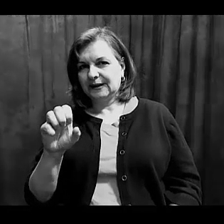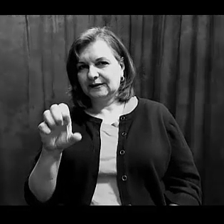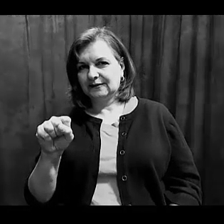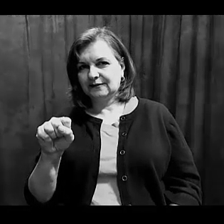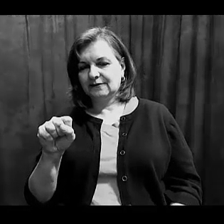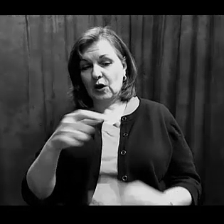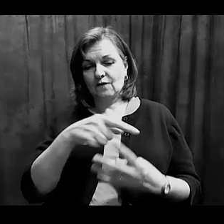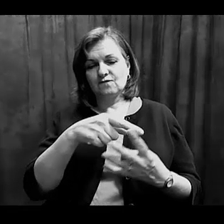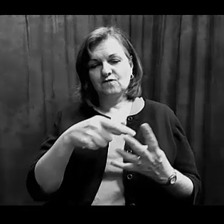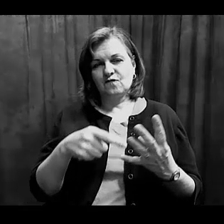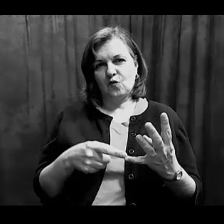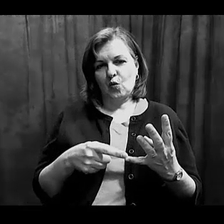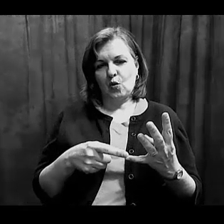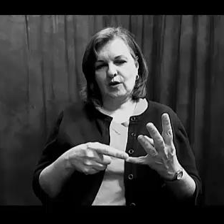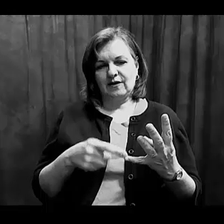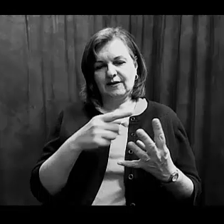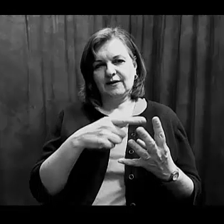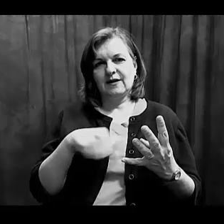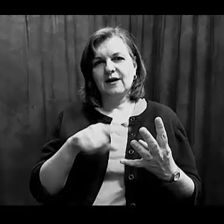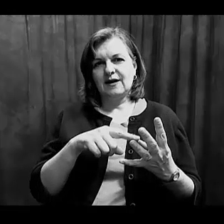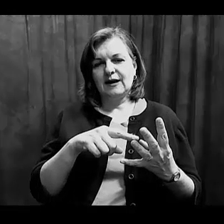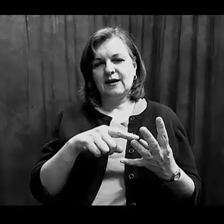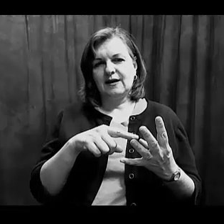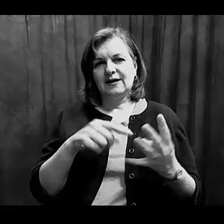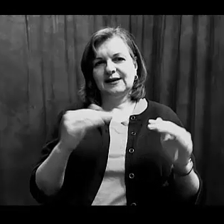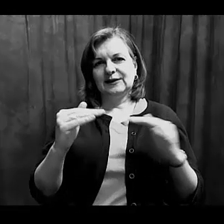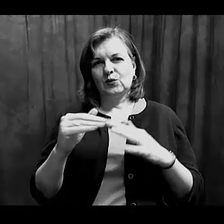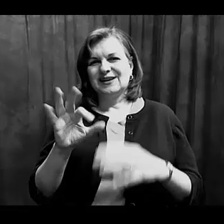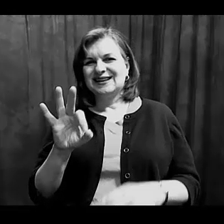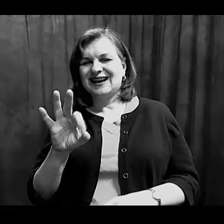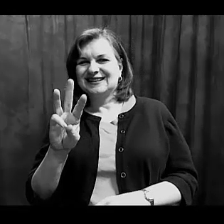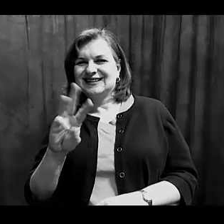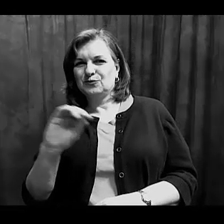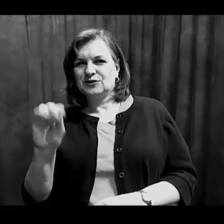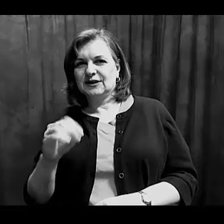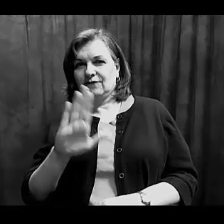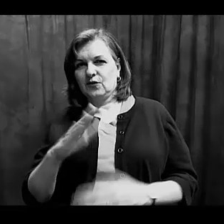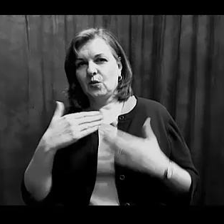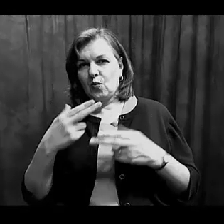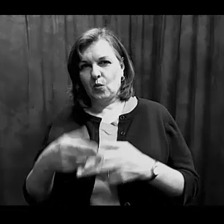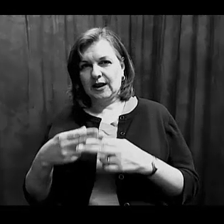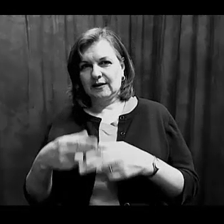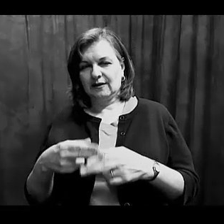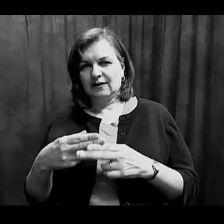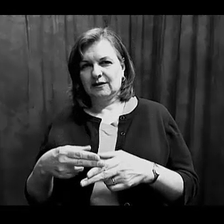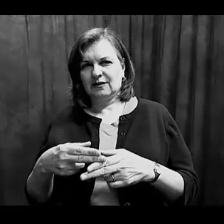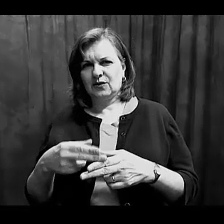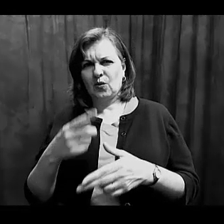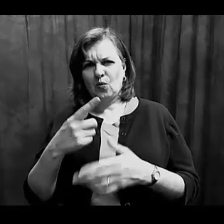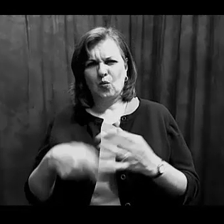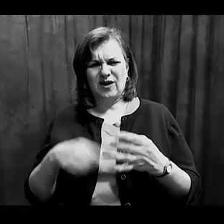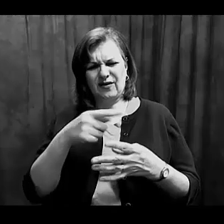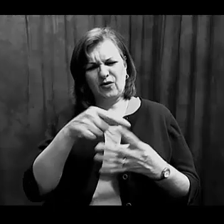4 of those 25 makeup 96% of your weight